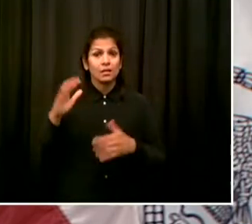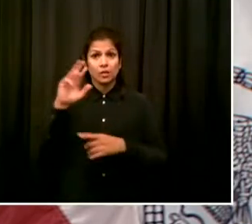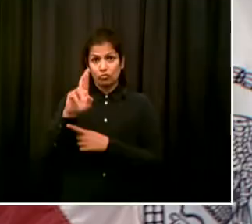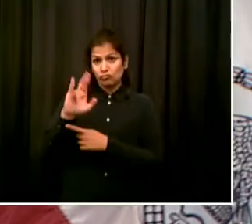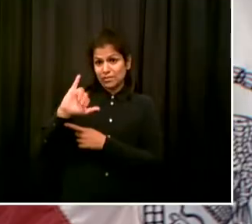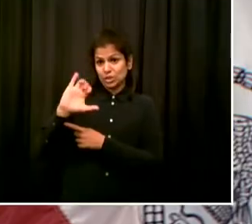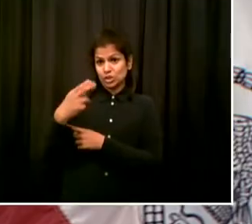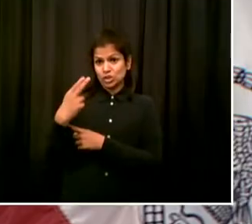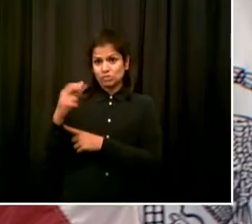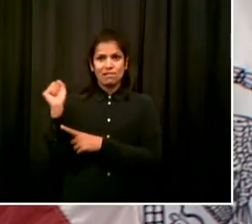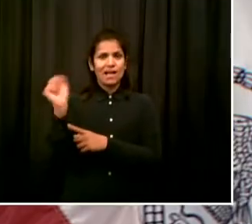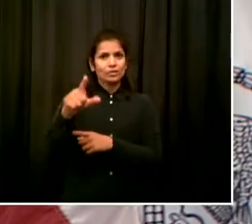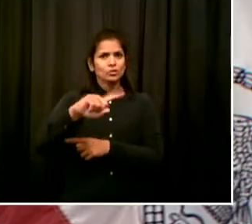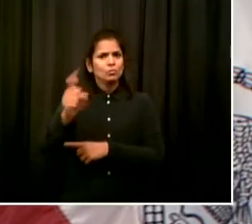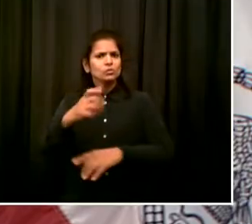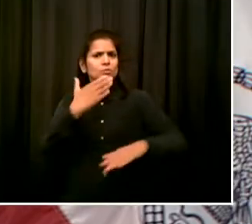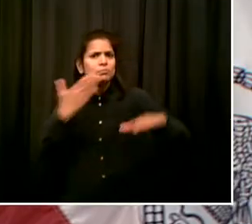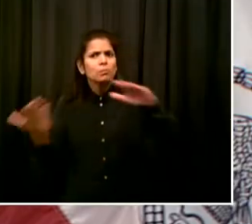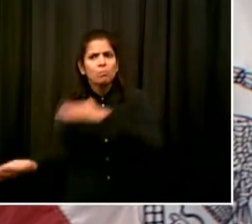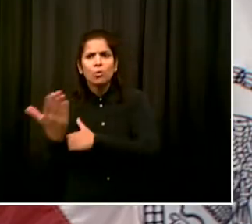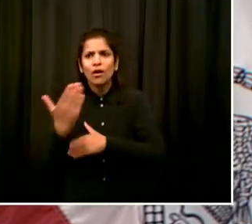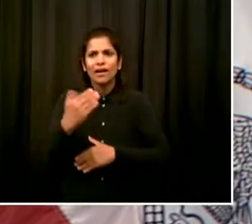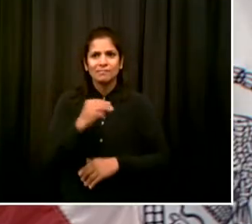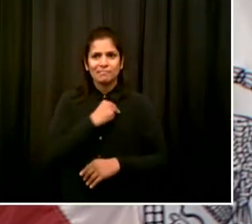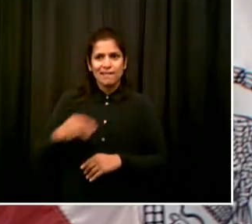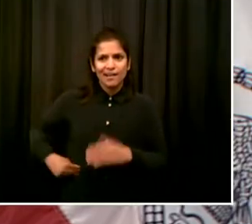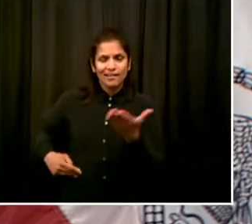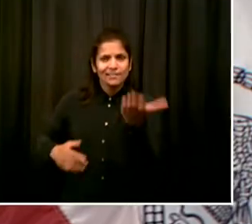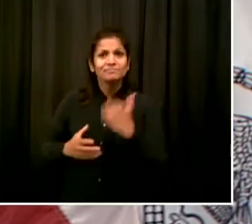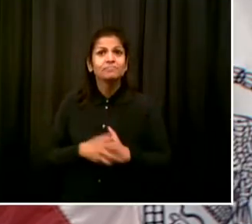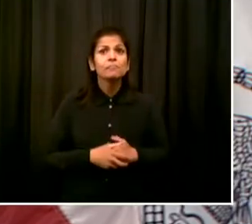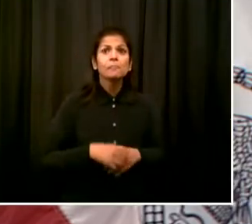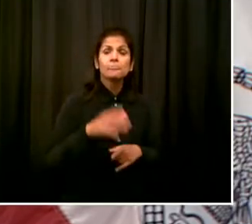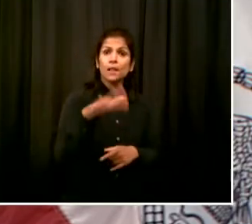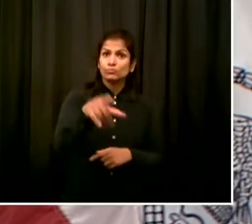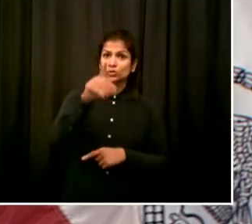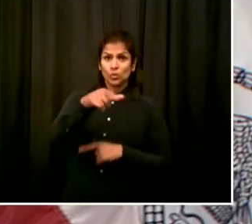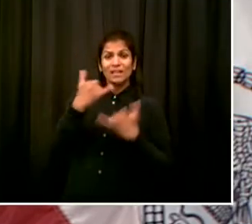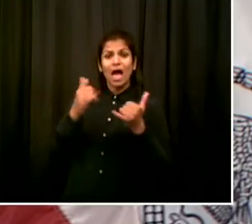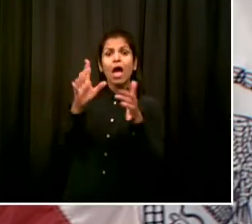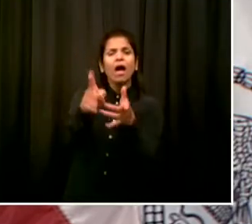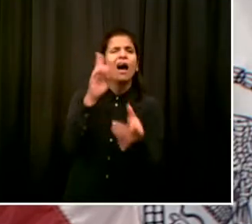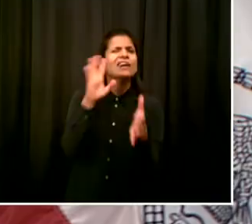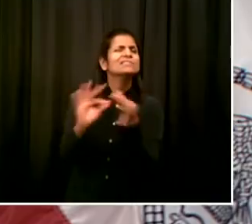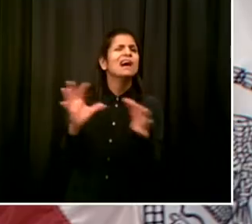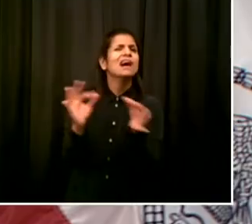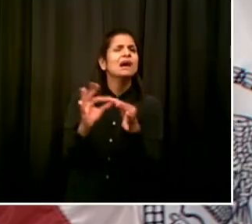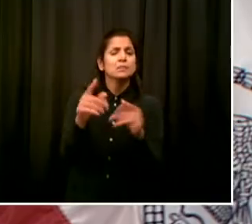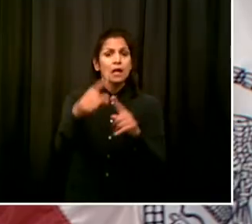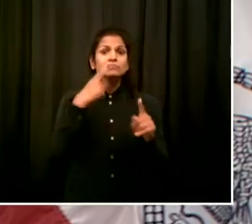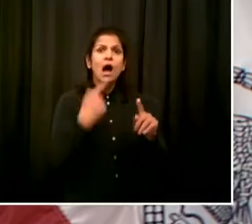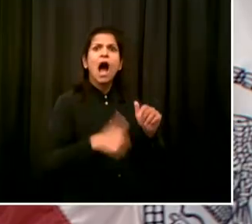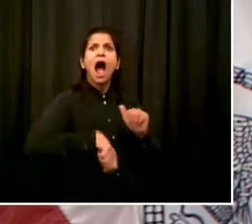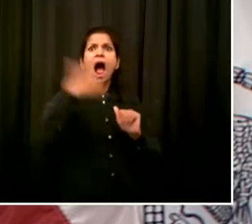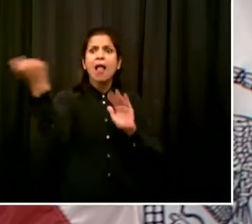MR. MAYOR, GOOD MORNING. YOU MENTIONED IN